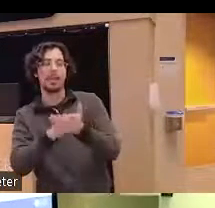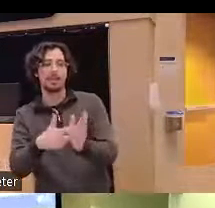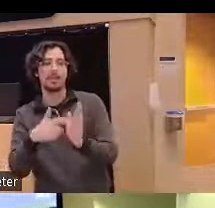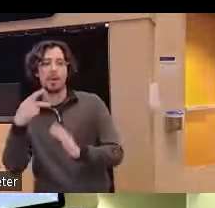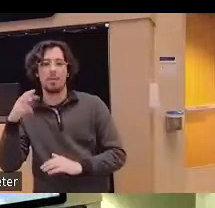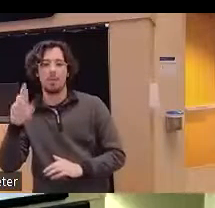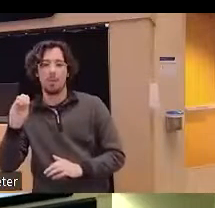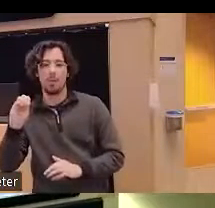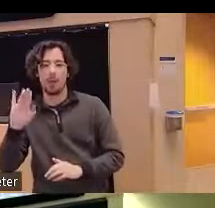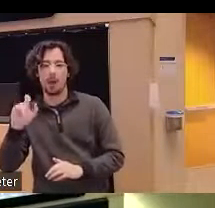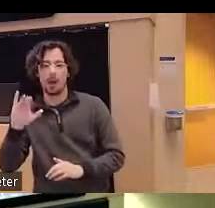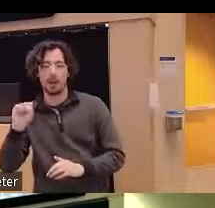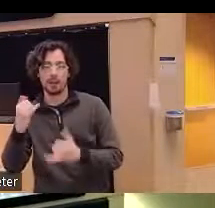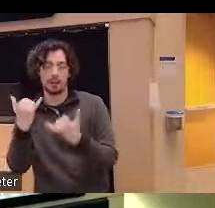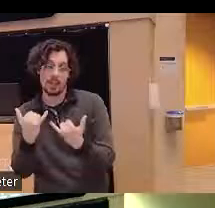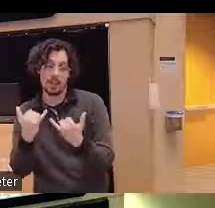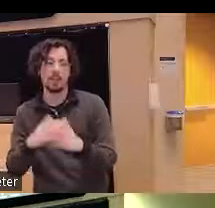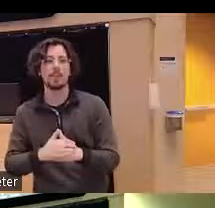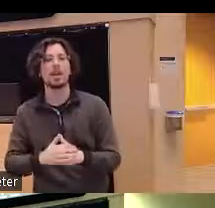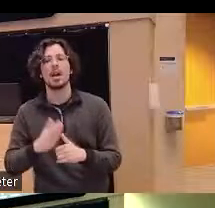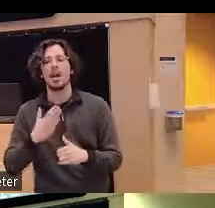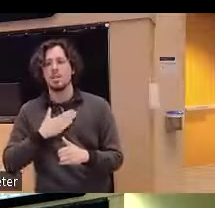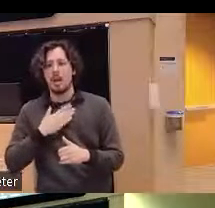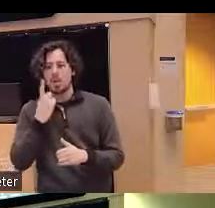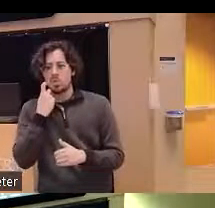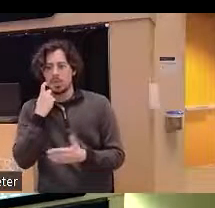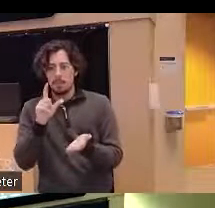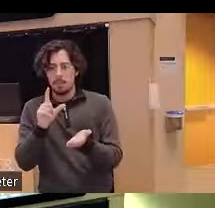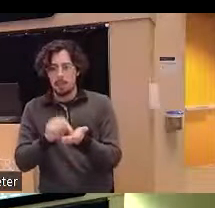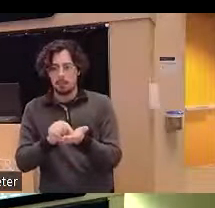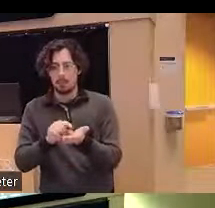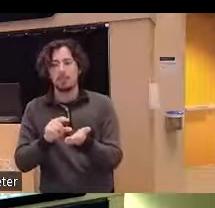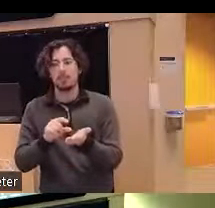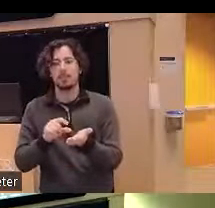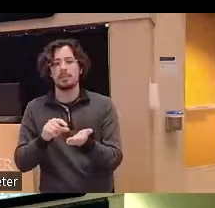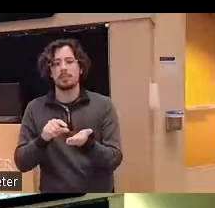we just published it's the first half of my my study done by jacen Lee and mdphd student